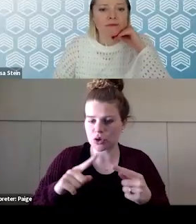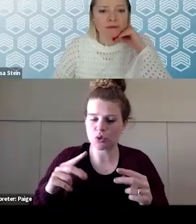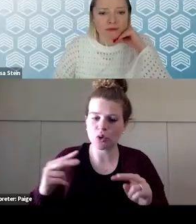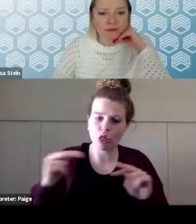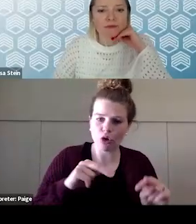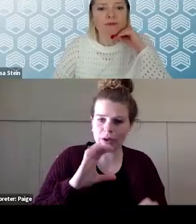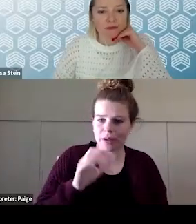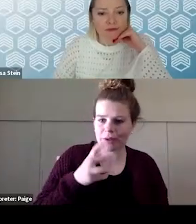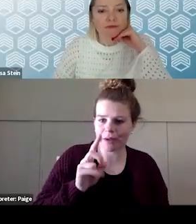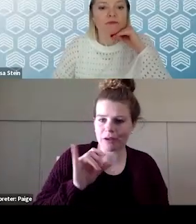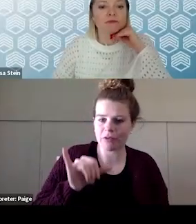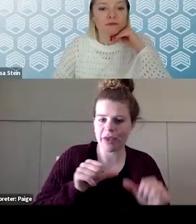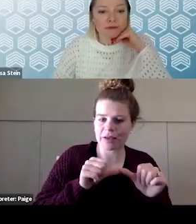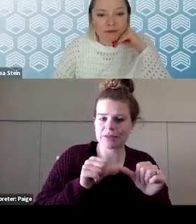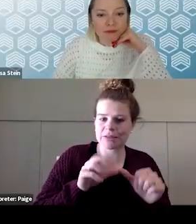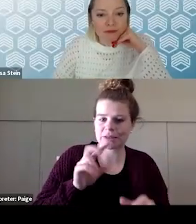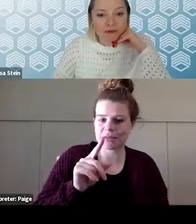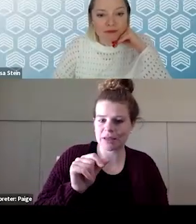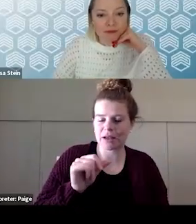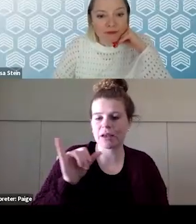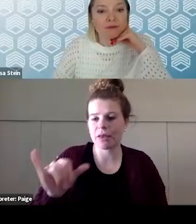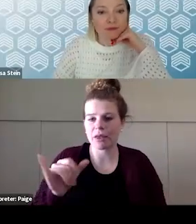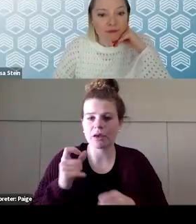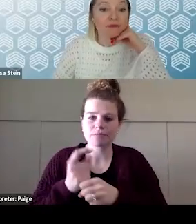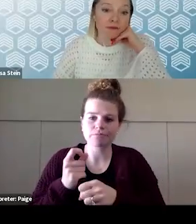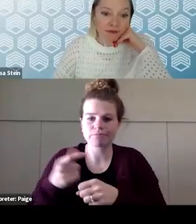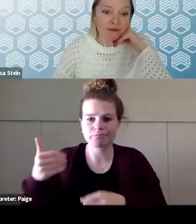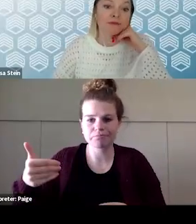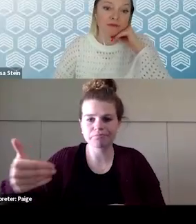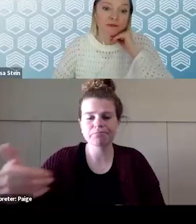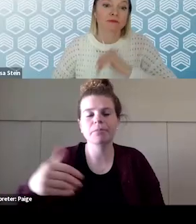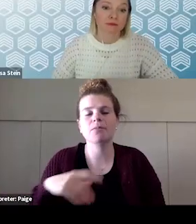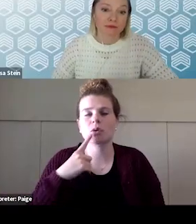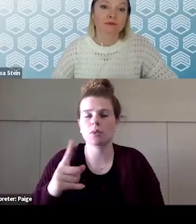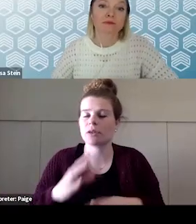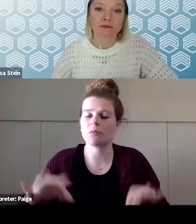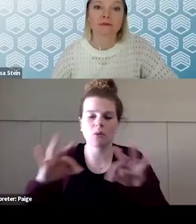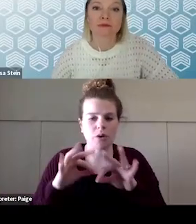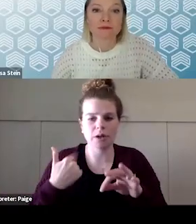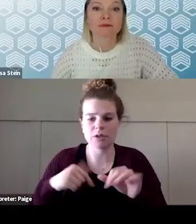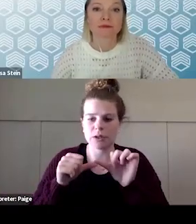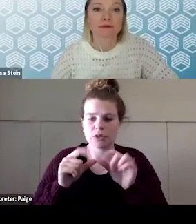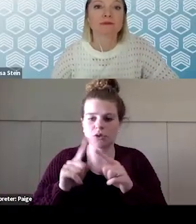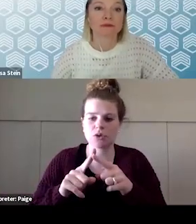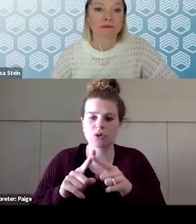at that consistent data and that year over data is incredibly important as we continue to build departmentally.